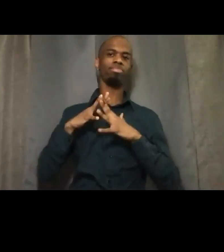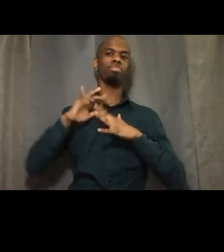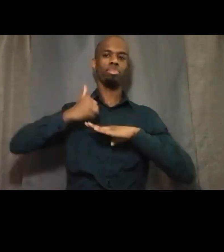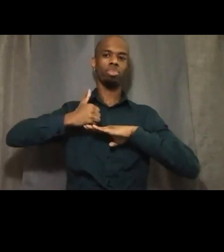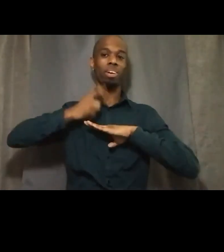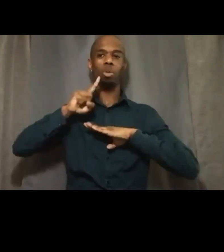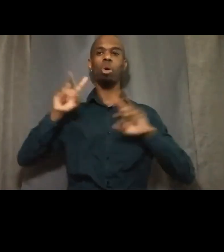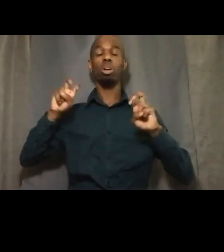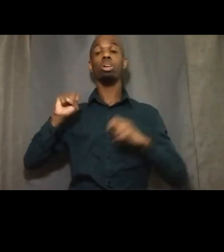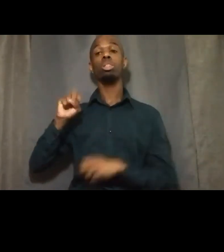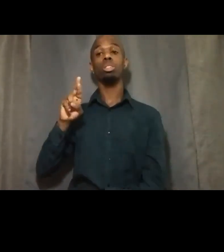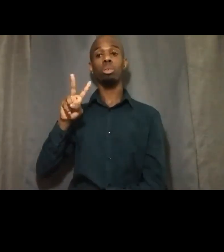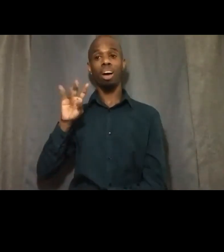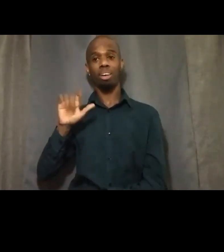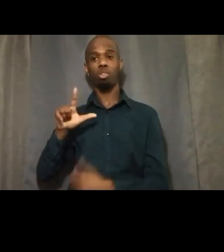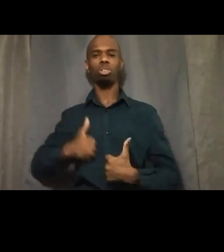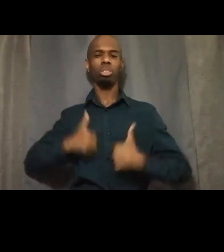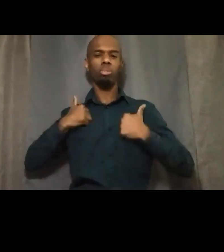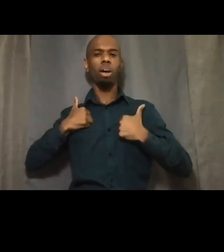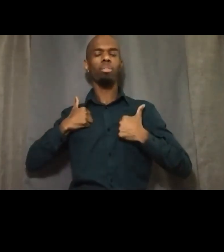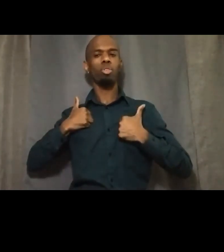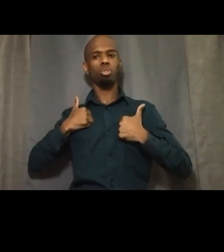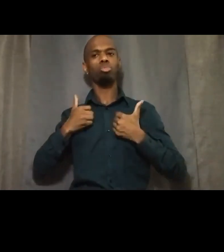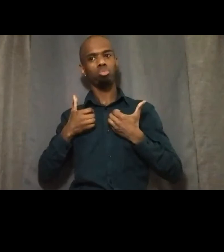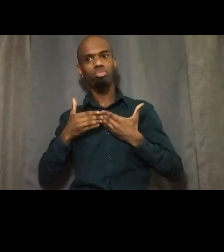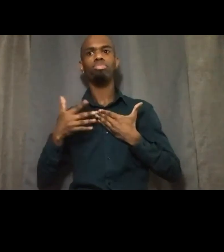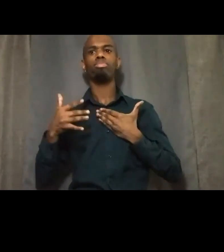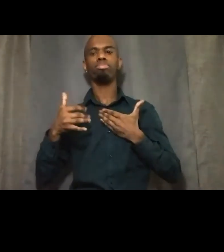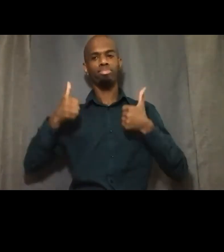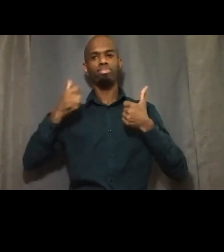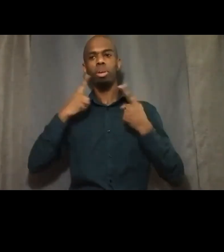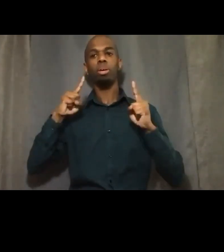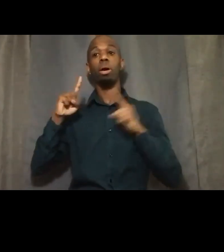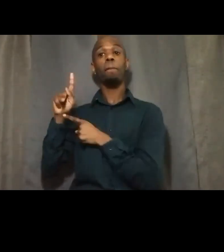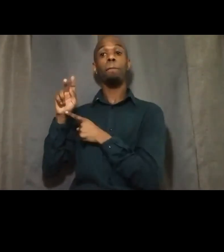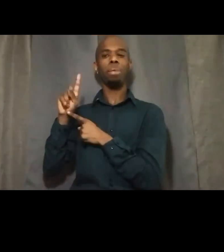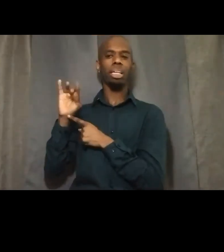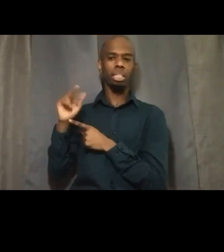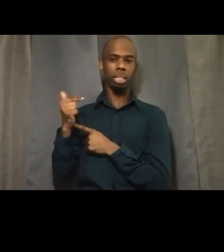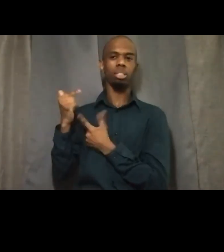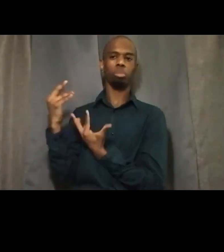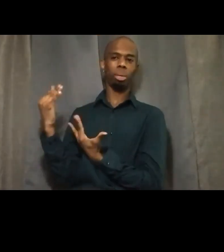survival pending revolution. You do have an assignment, because I want us to understand